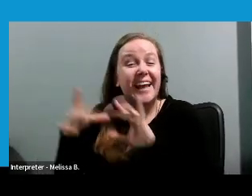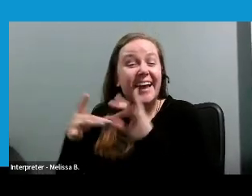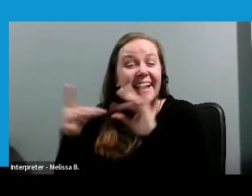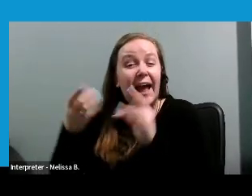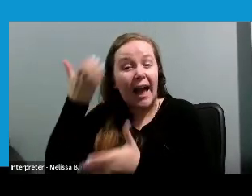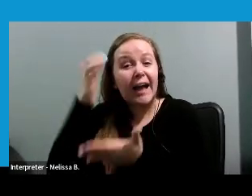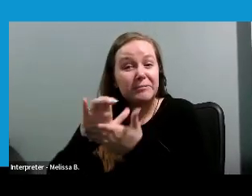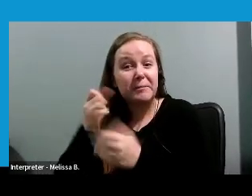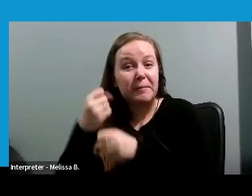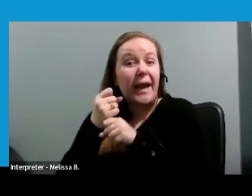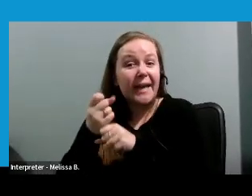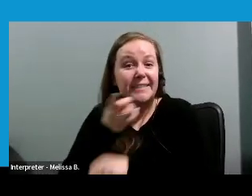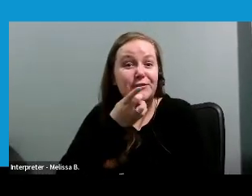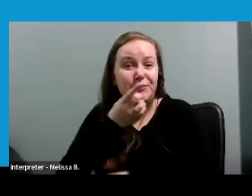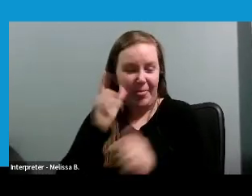Shannon Spencer (she/her): Perfect! Awesome!